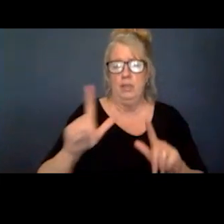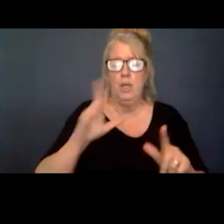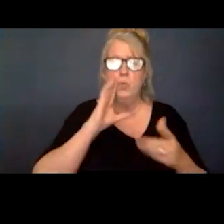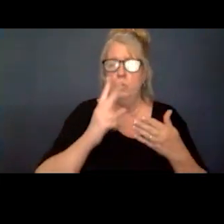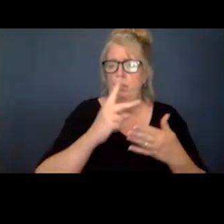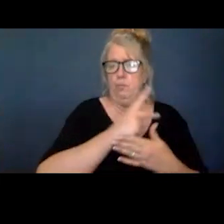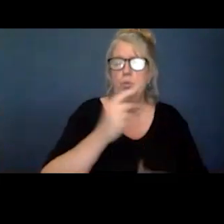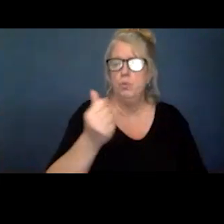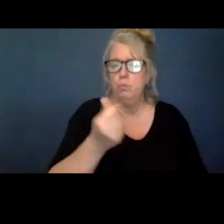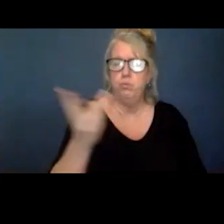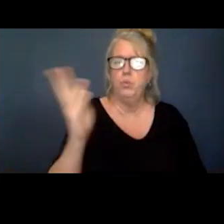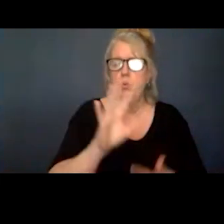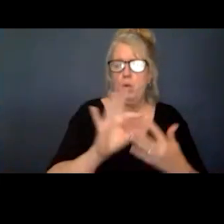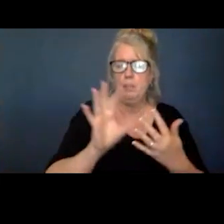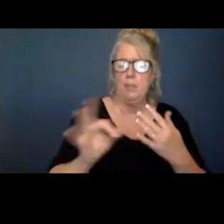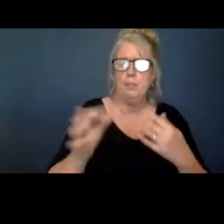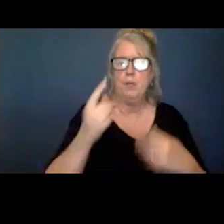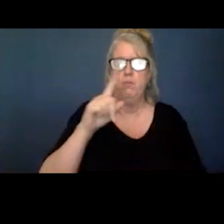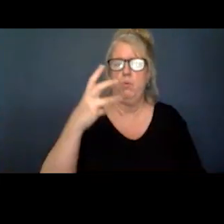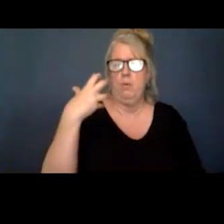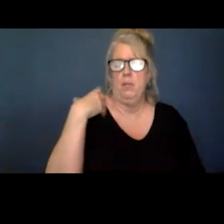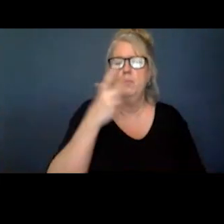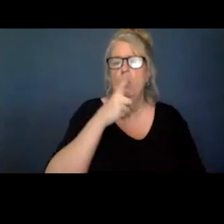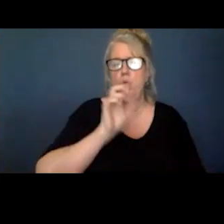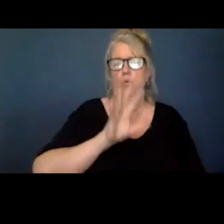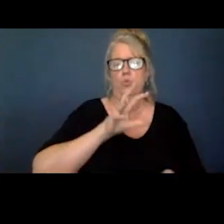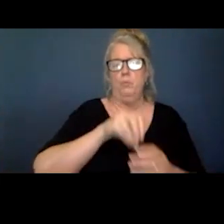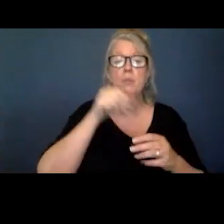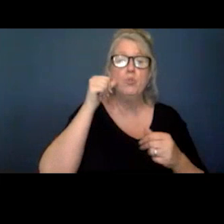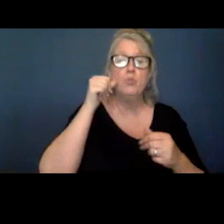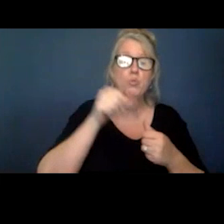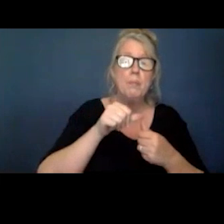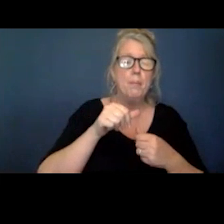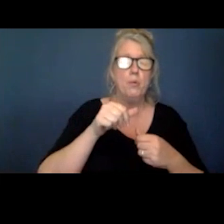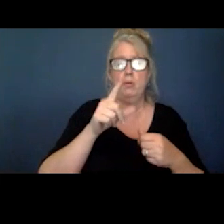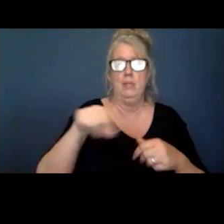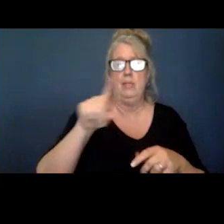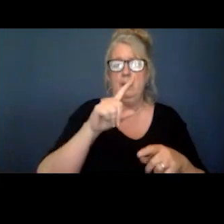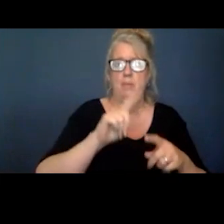content options for employers and participants. Remember that this is not an exhaustive list.